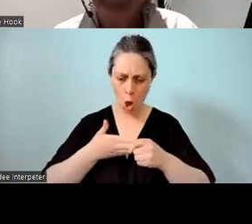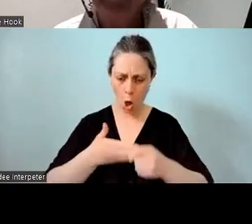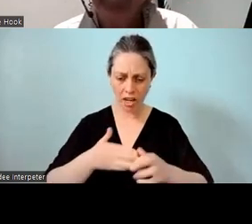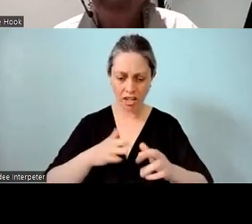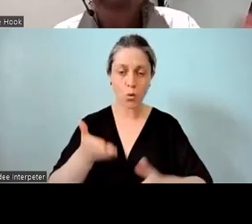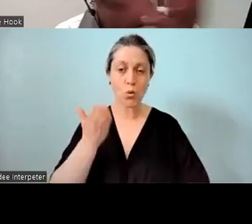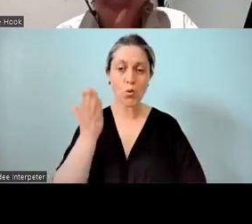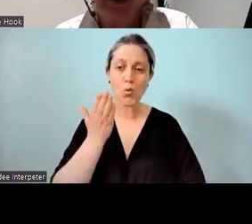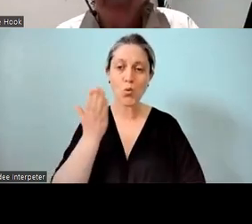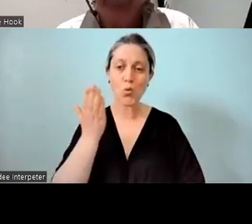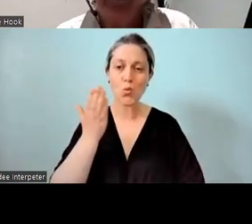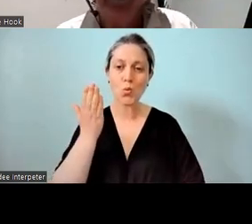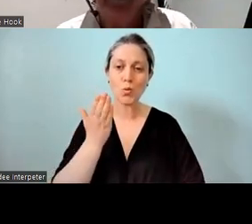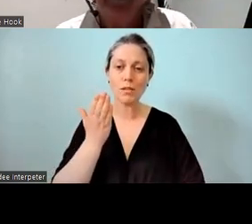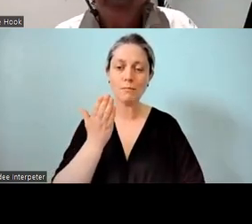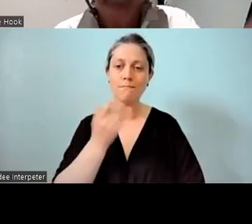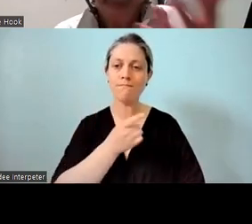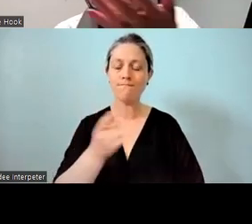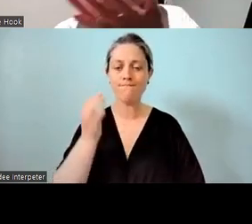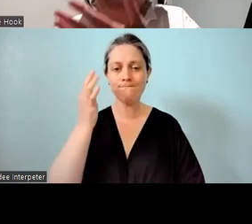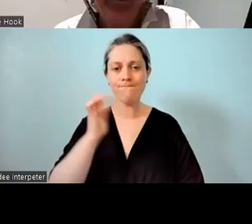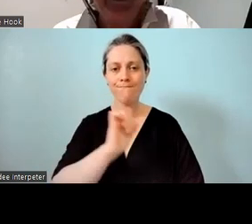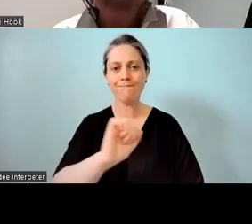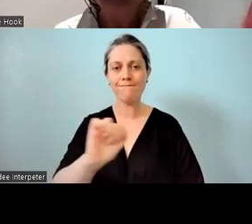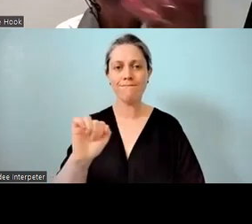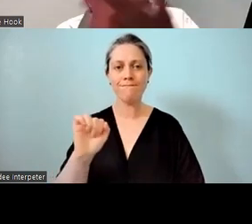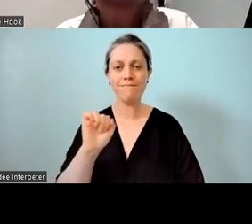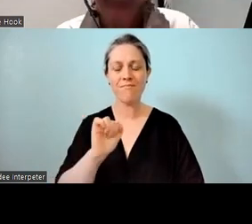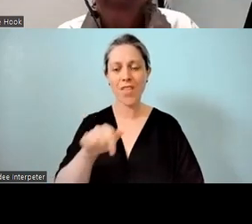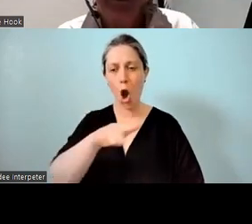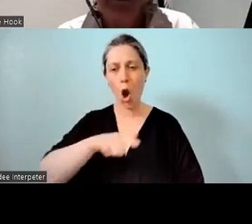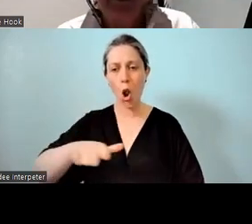as they're thinking about their local curriculum.